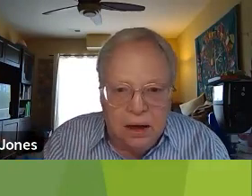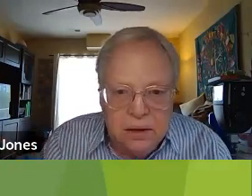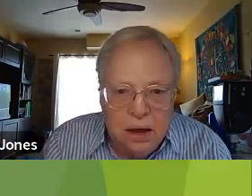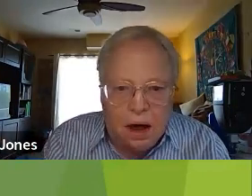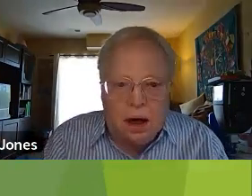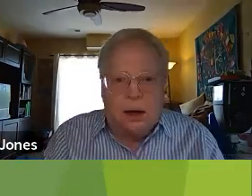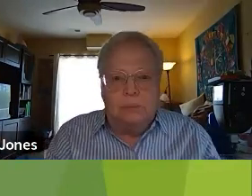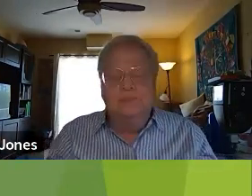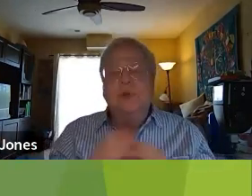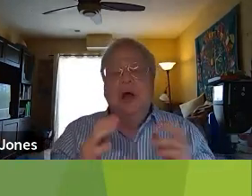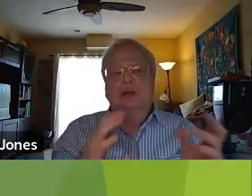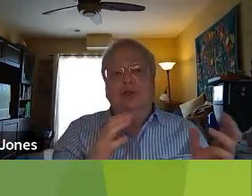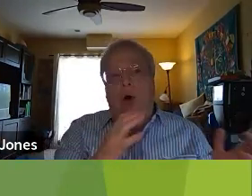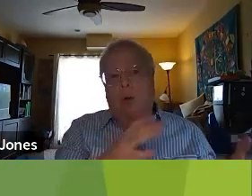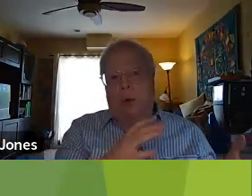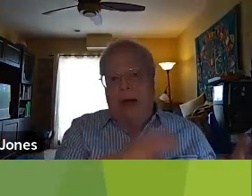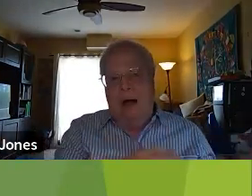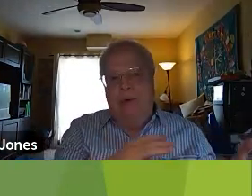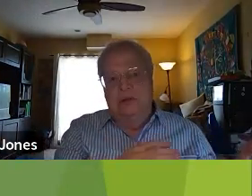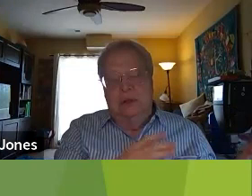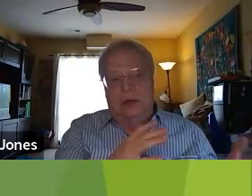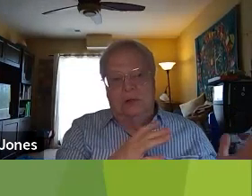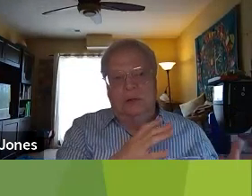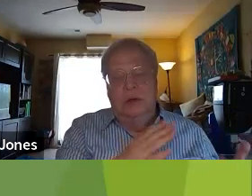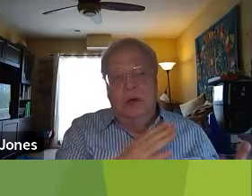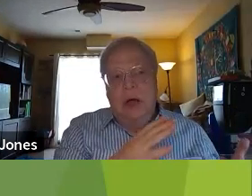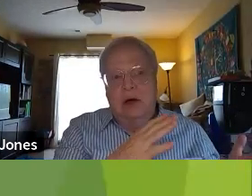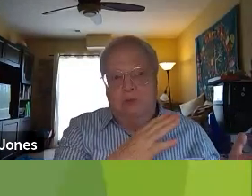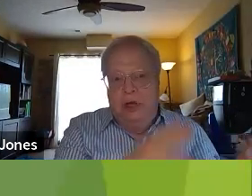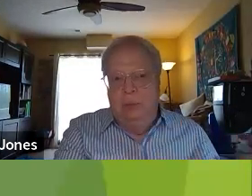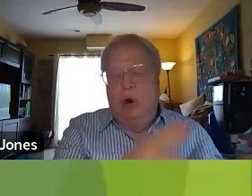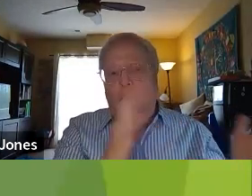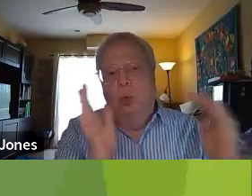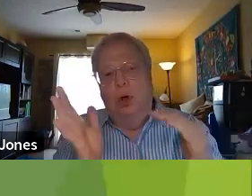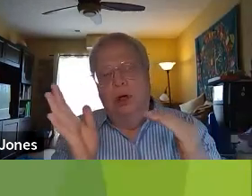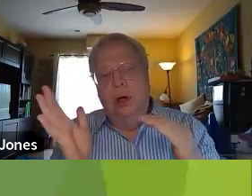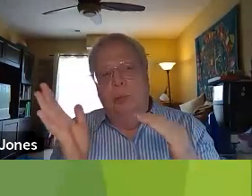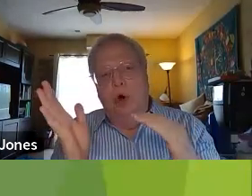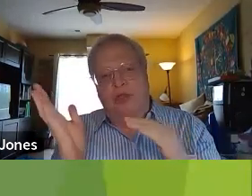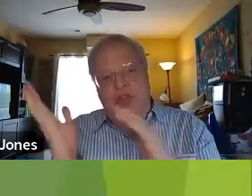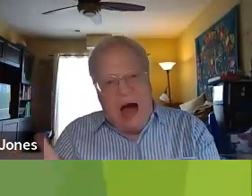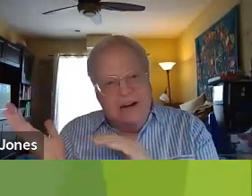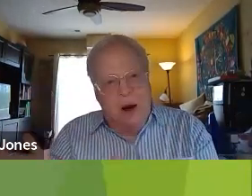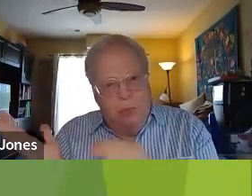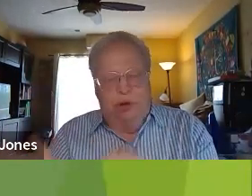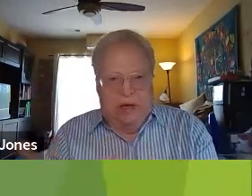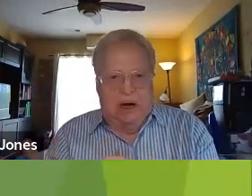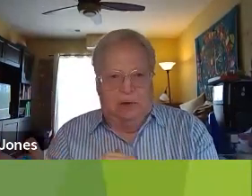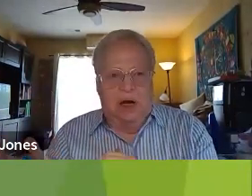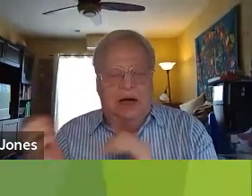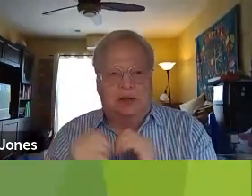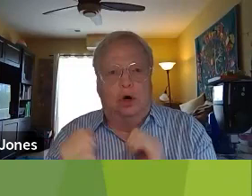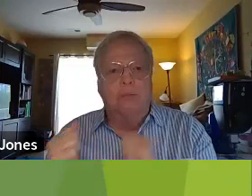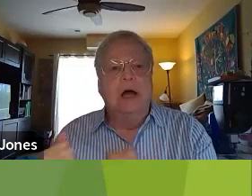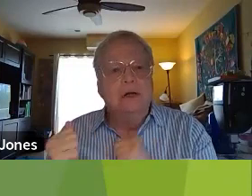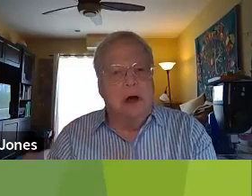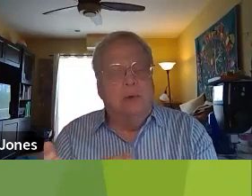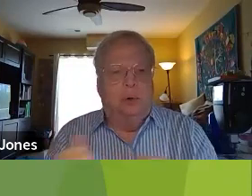And so what happens is, if people would put that number down as their main number when